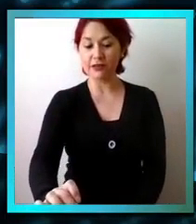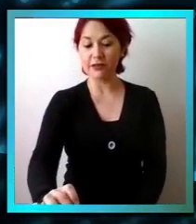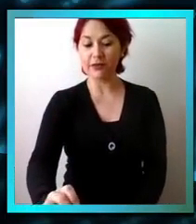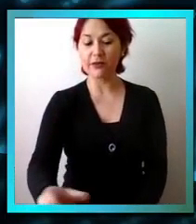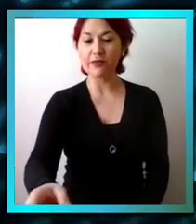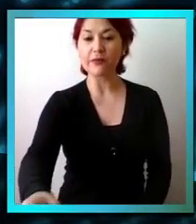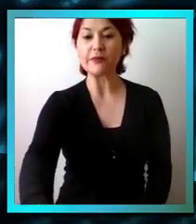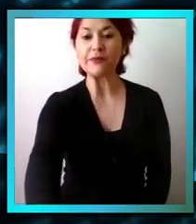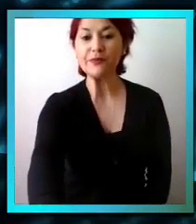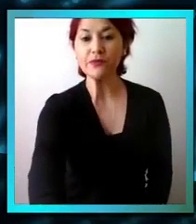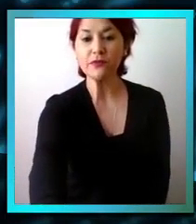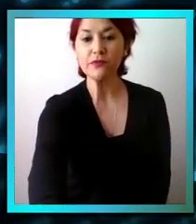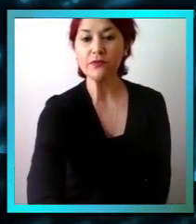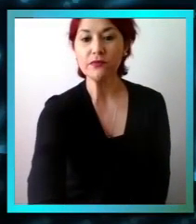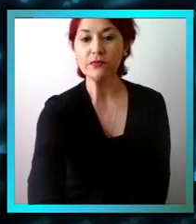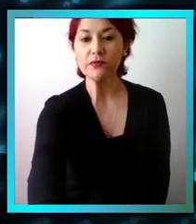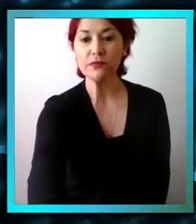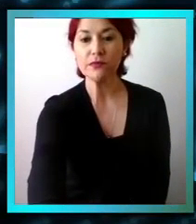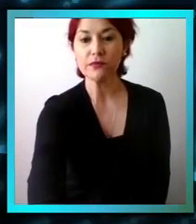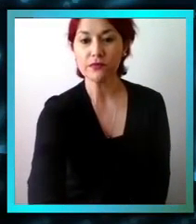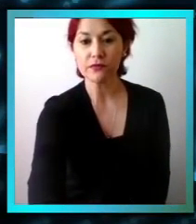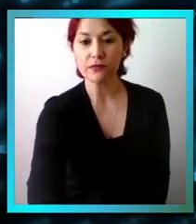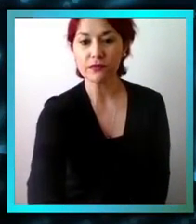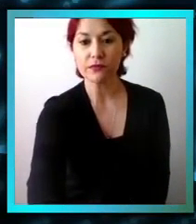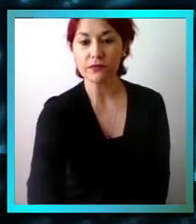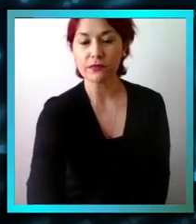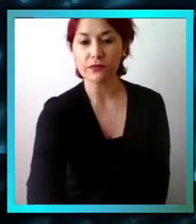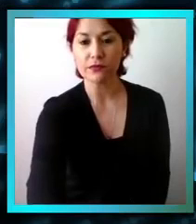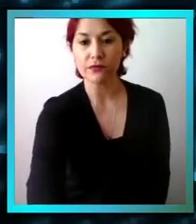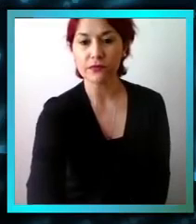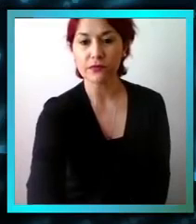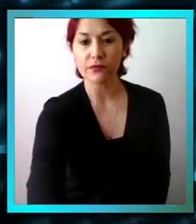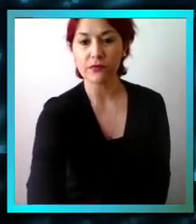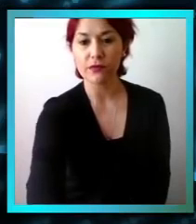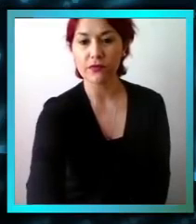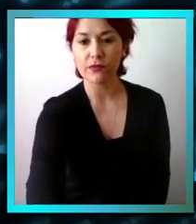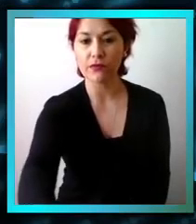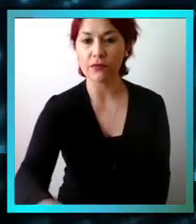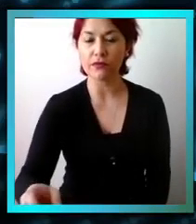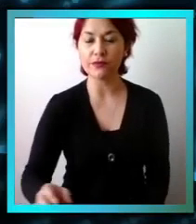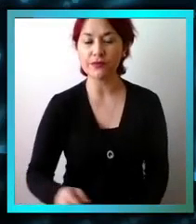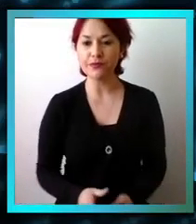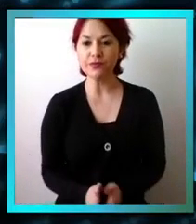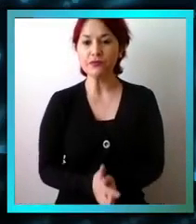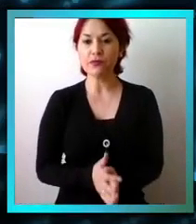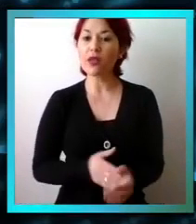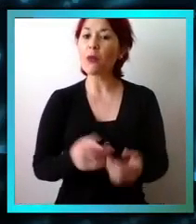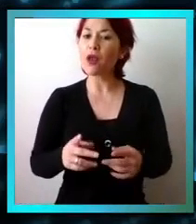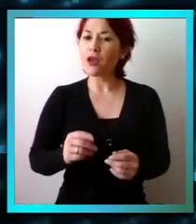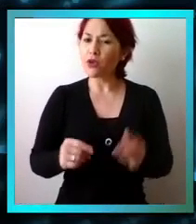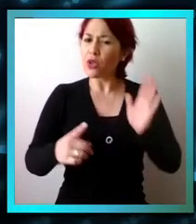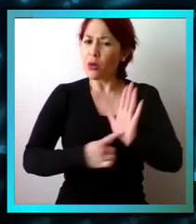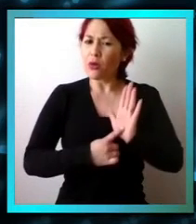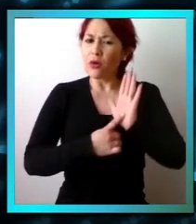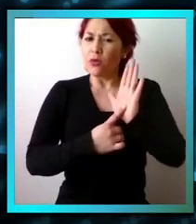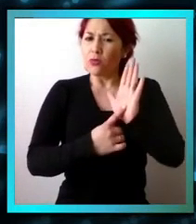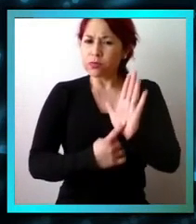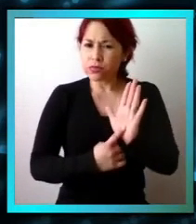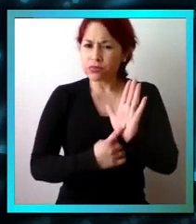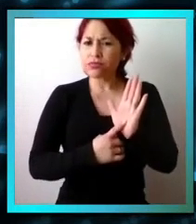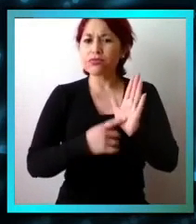first time i use skype for presentation using the different types uh of their like the teams and uh